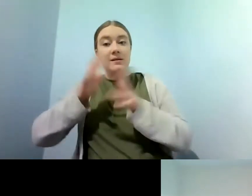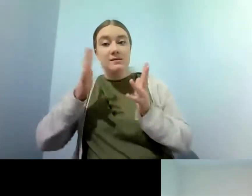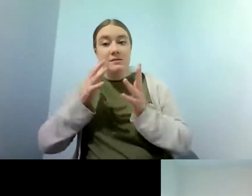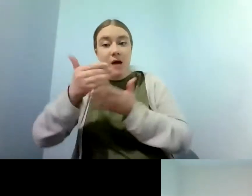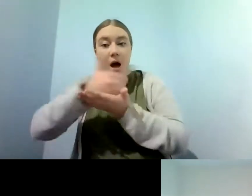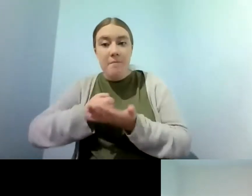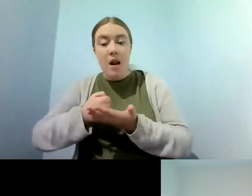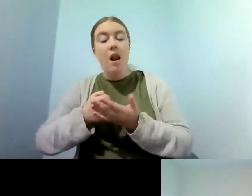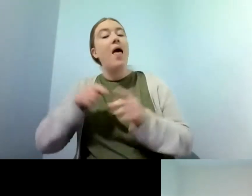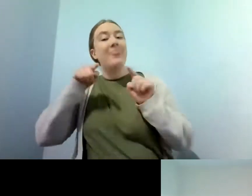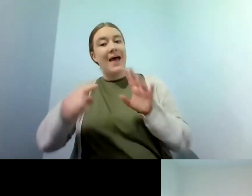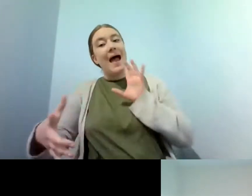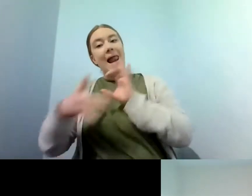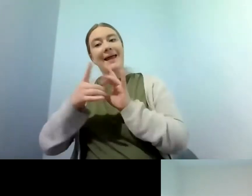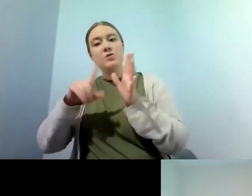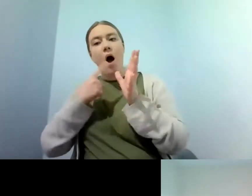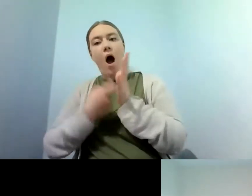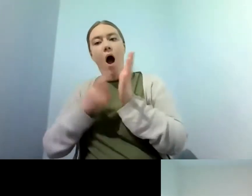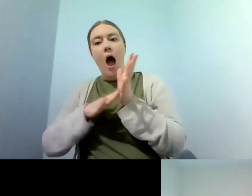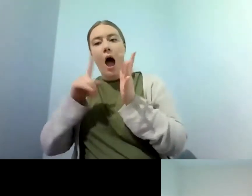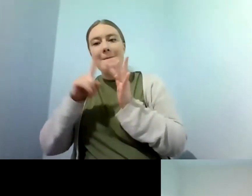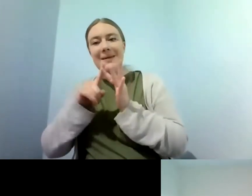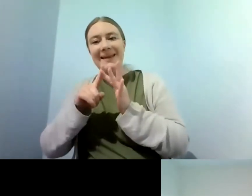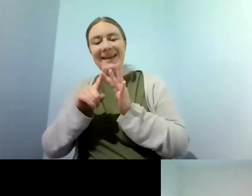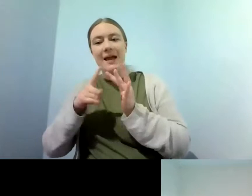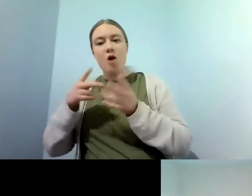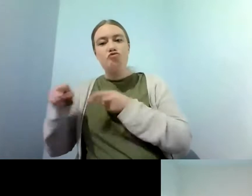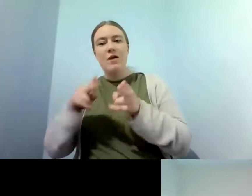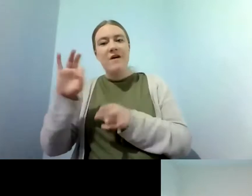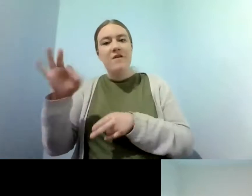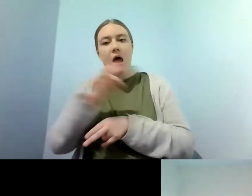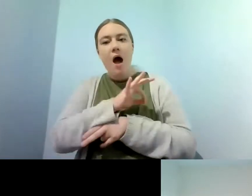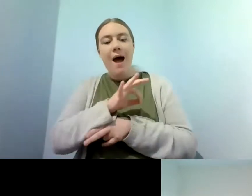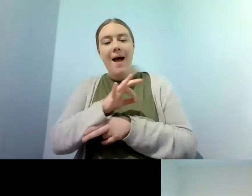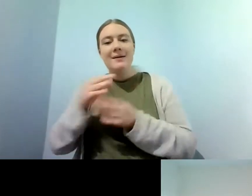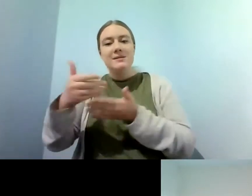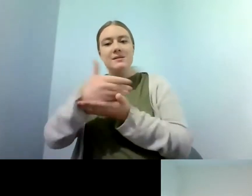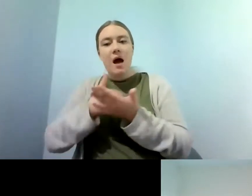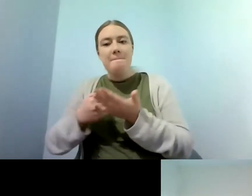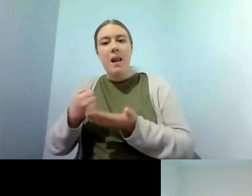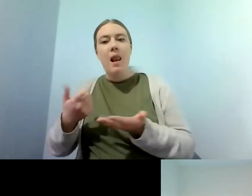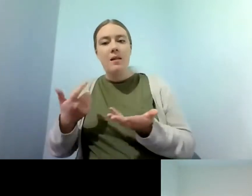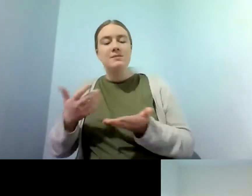army and the ARMI riverfly sampling so volunteers get trained to ah there we go